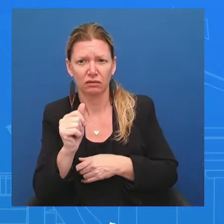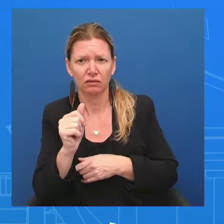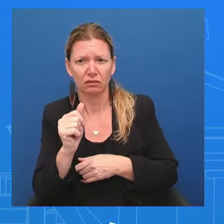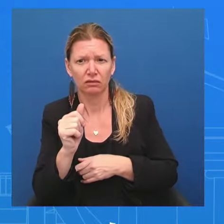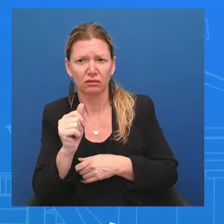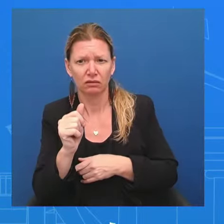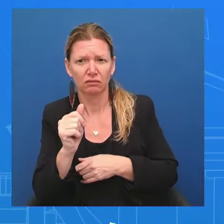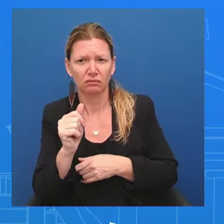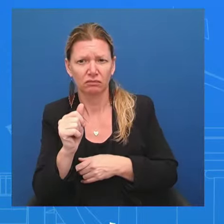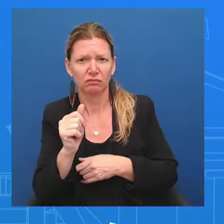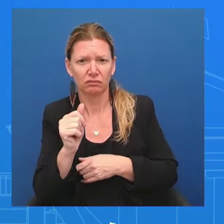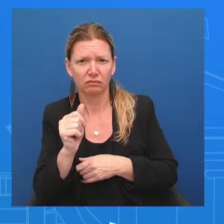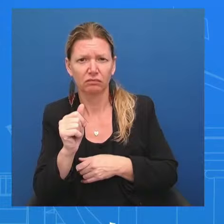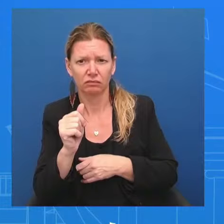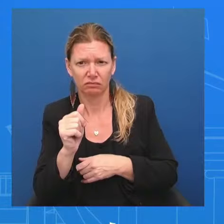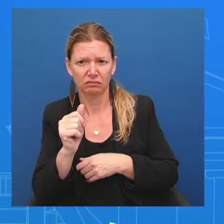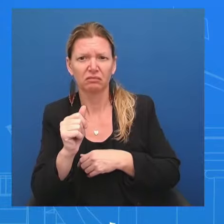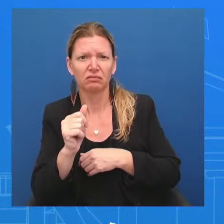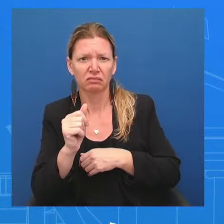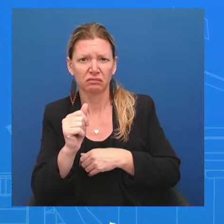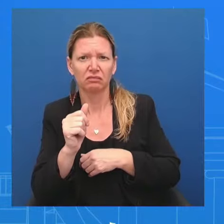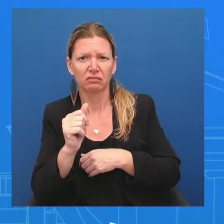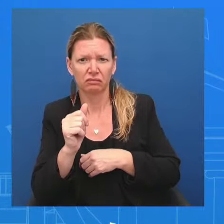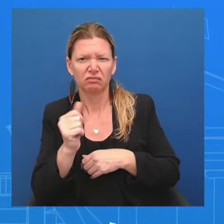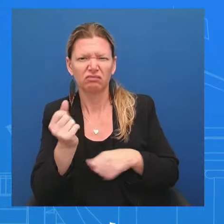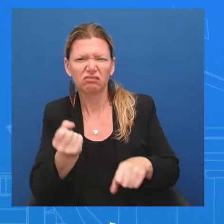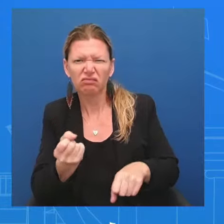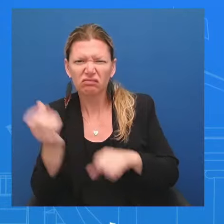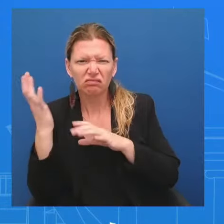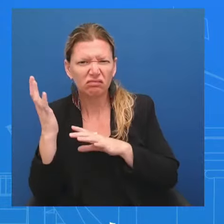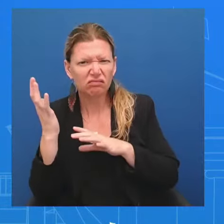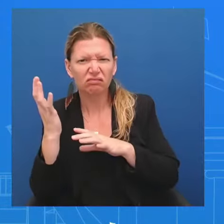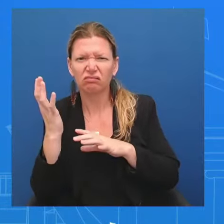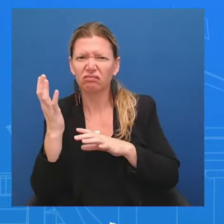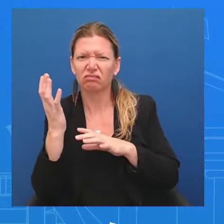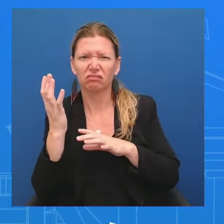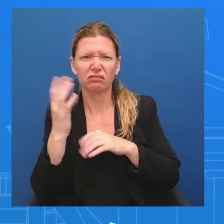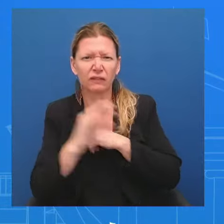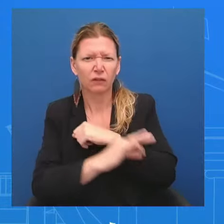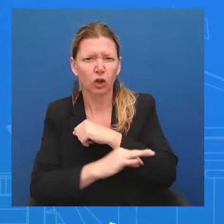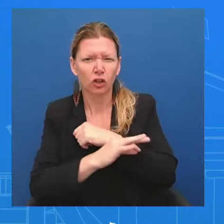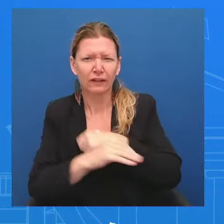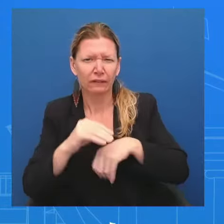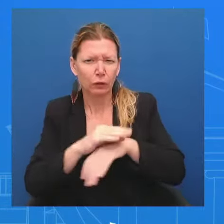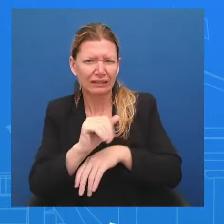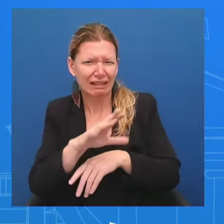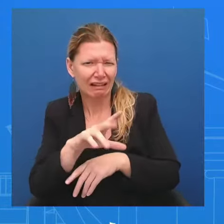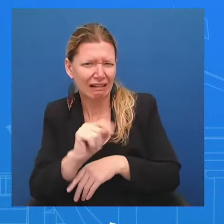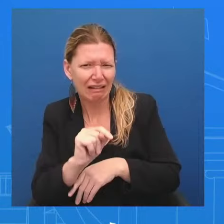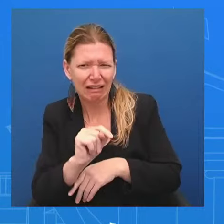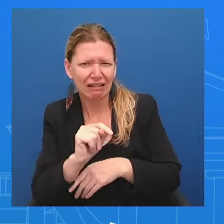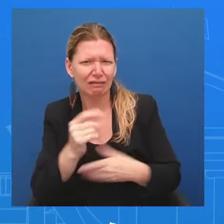What's your reaction to this and what President Biden's message to Georgians